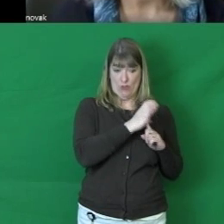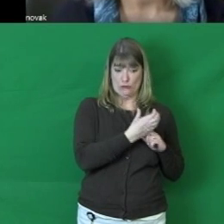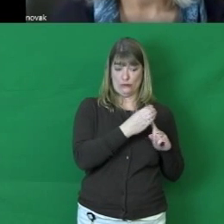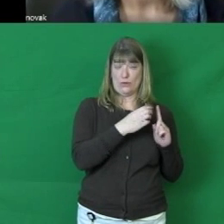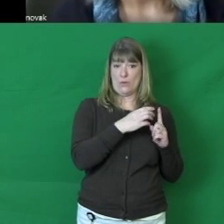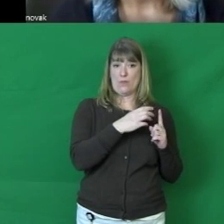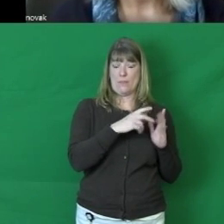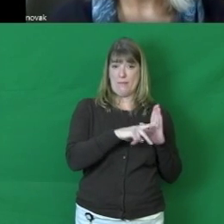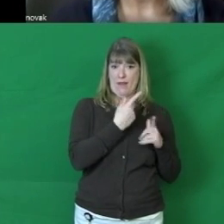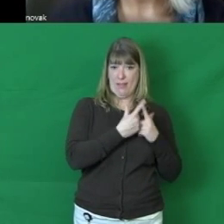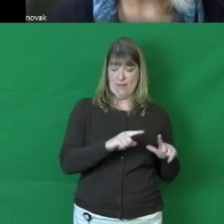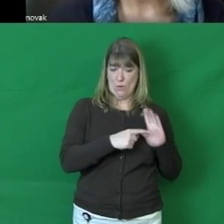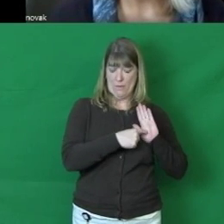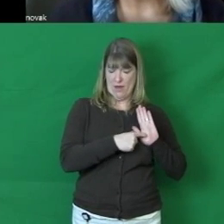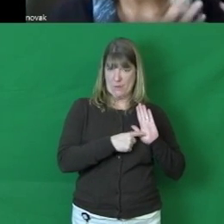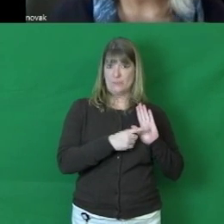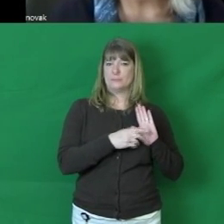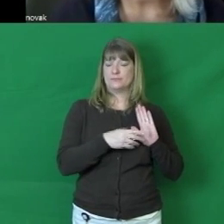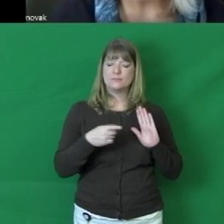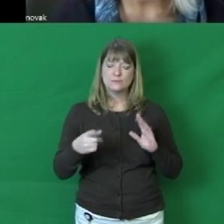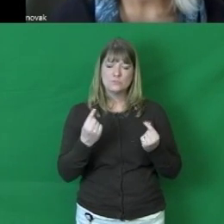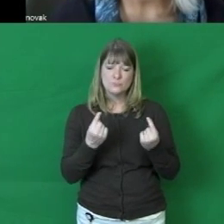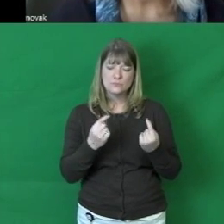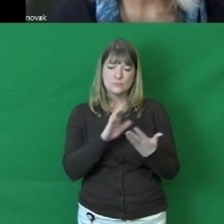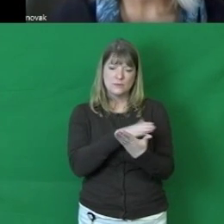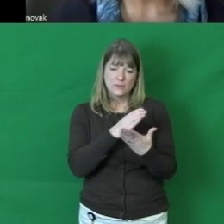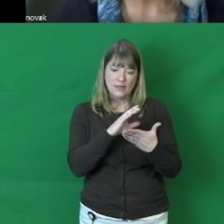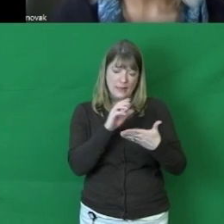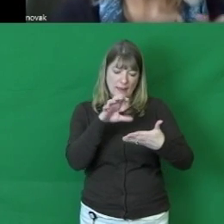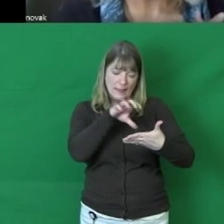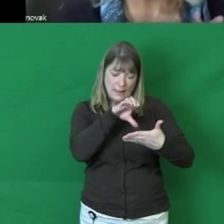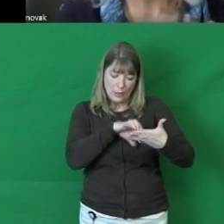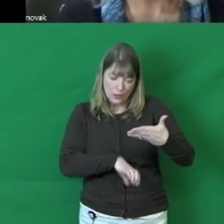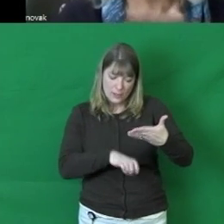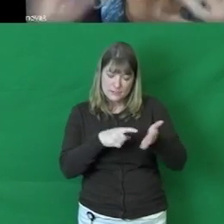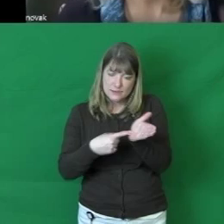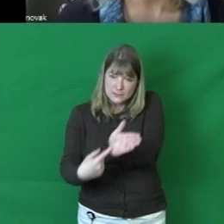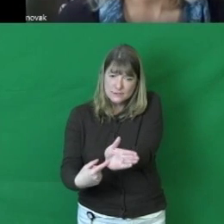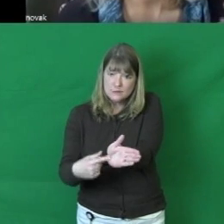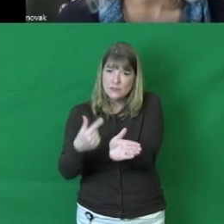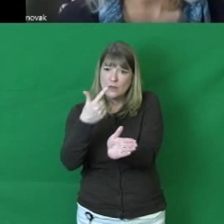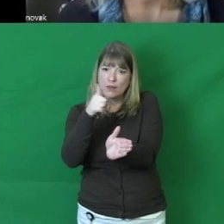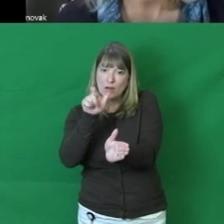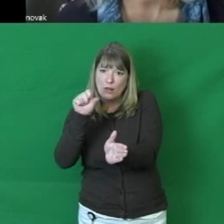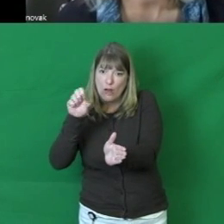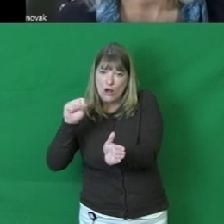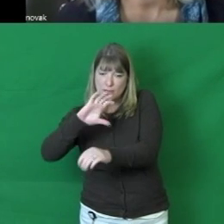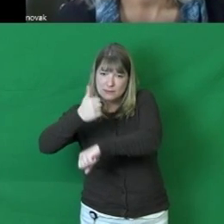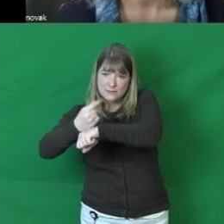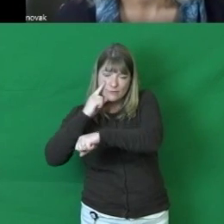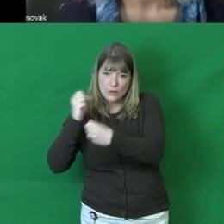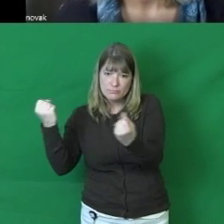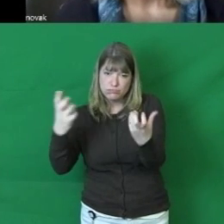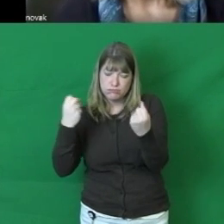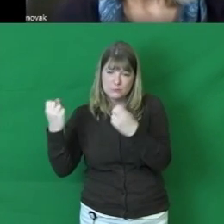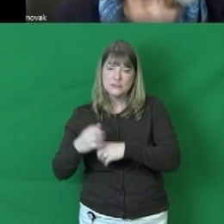Model, I would have students analyze song lyrics and create a gloss for the ASL.